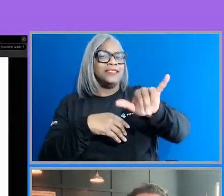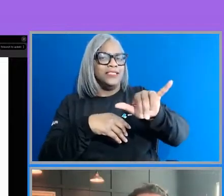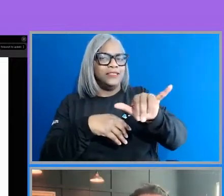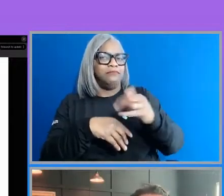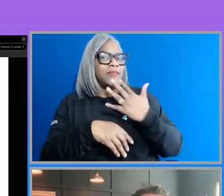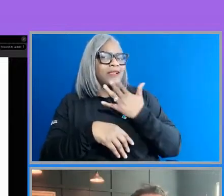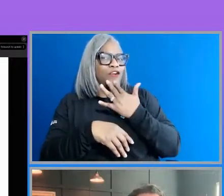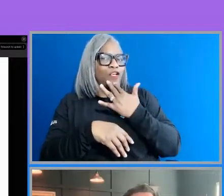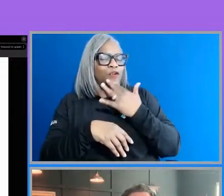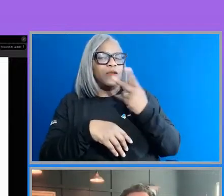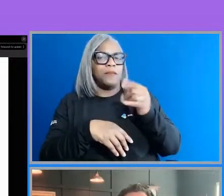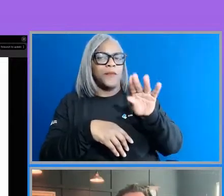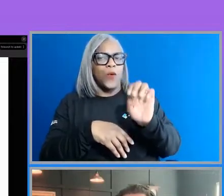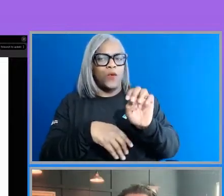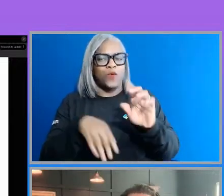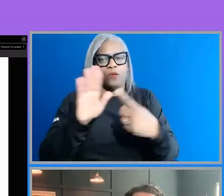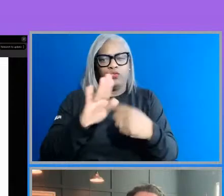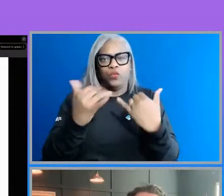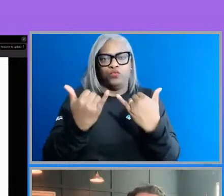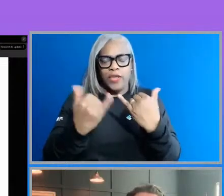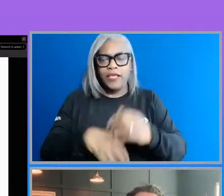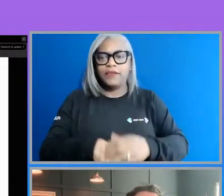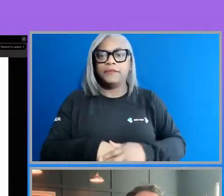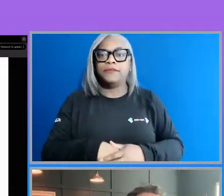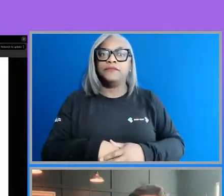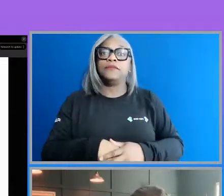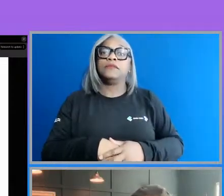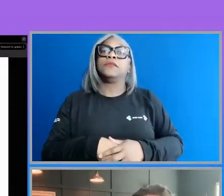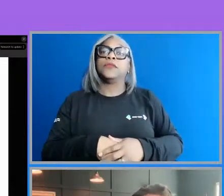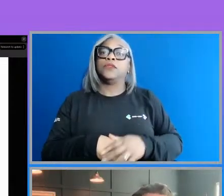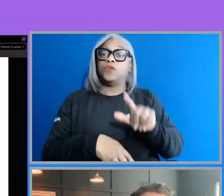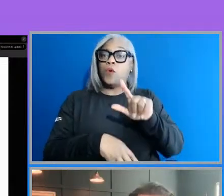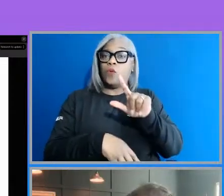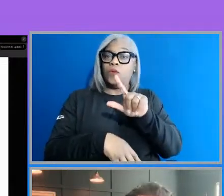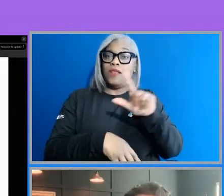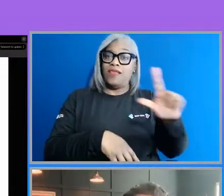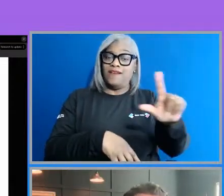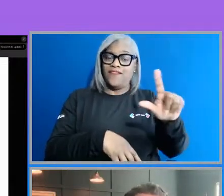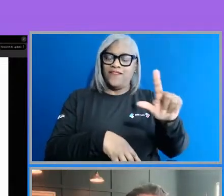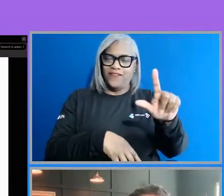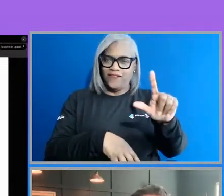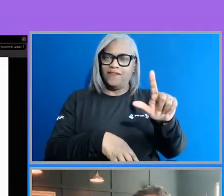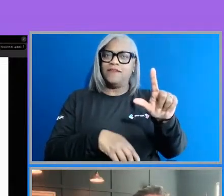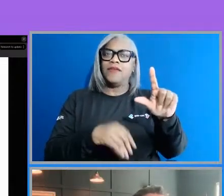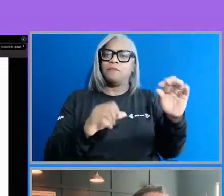that means. We're actually going to show this today. From left to right we have a dark gray circle, a light gray circle, and